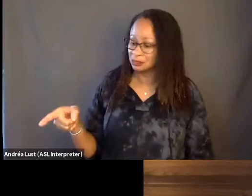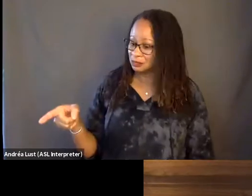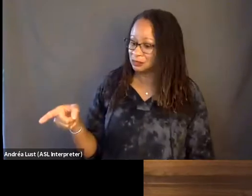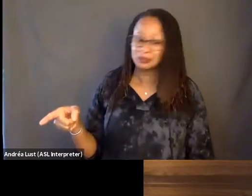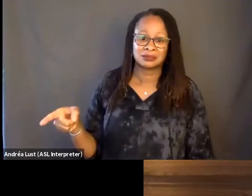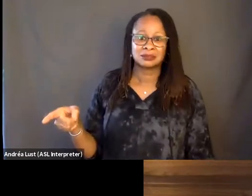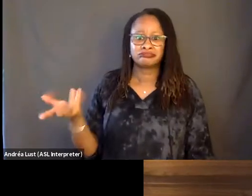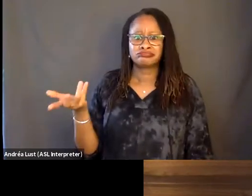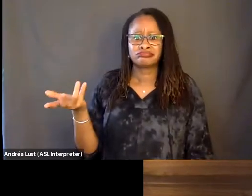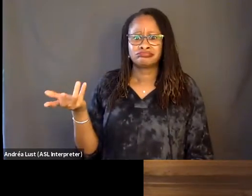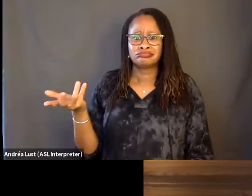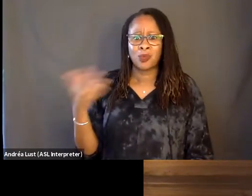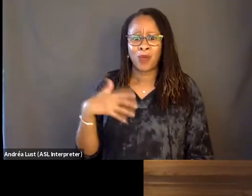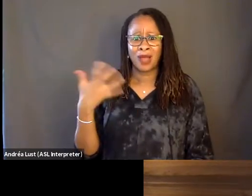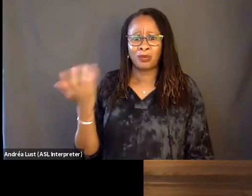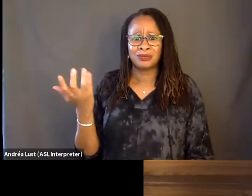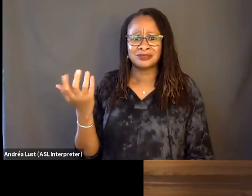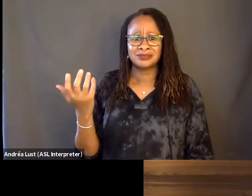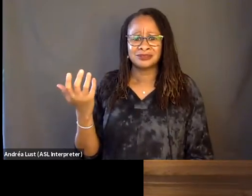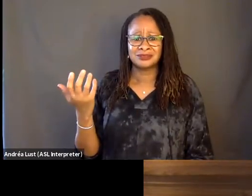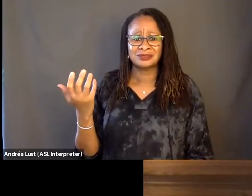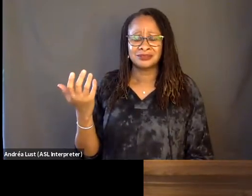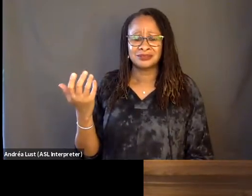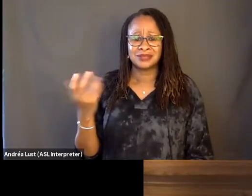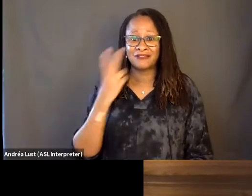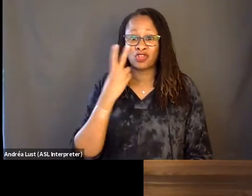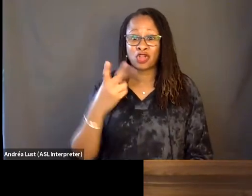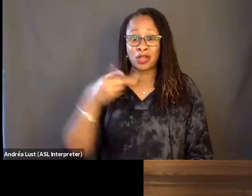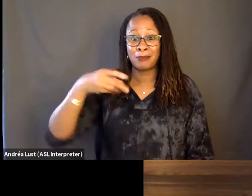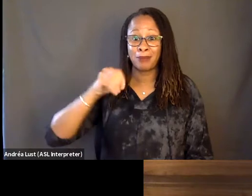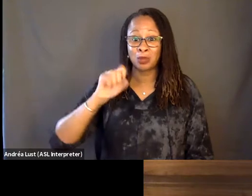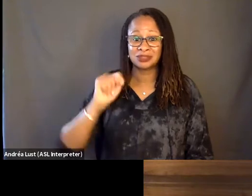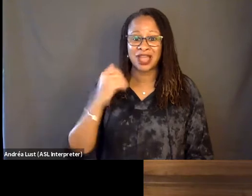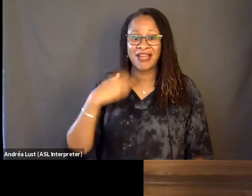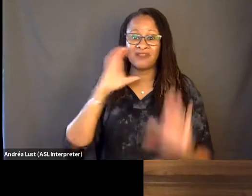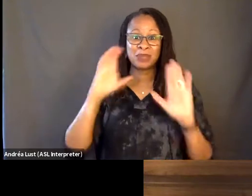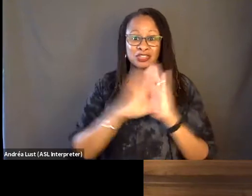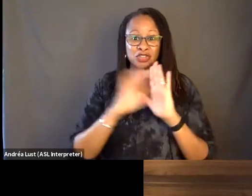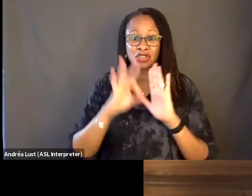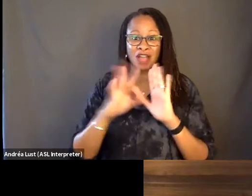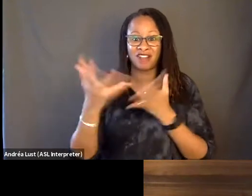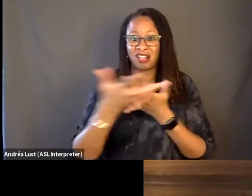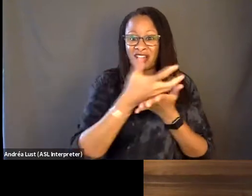I'm like, wow. And if you look in The Post, there's been like these pictures of collections of thousands